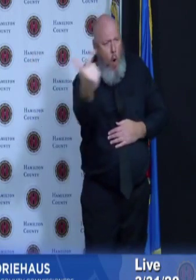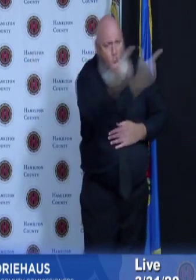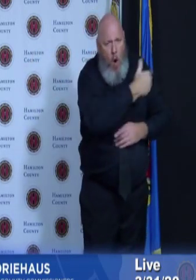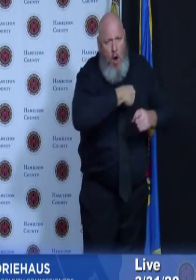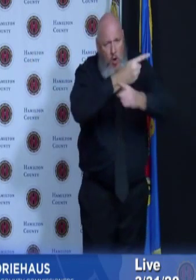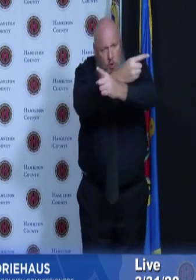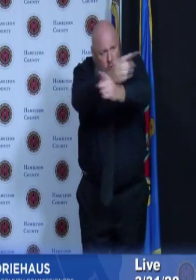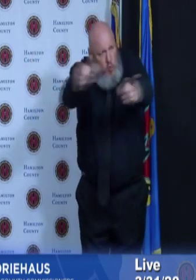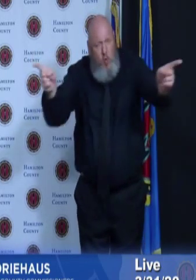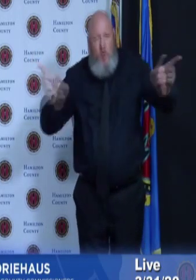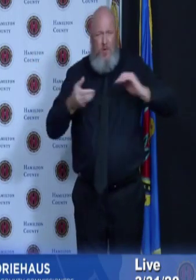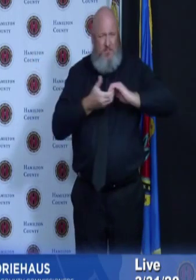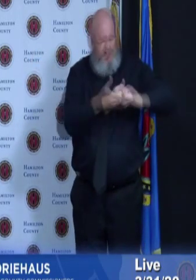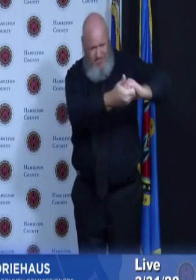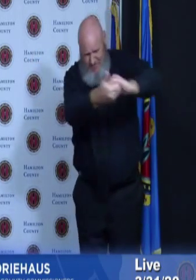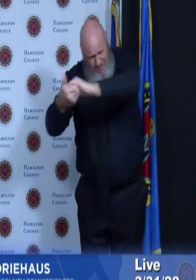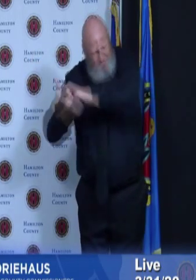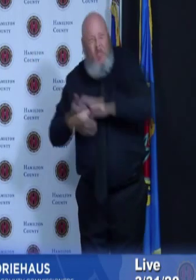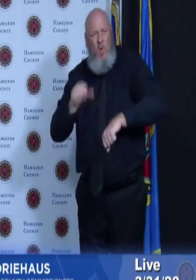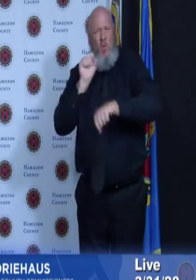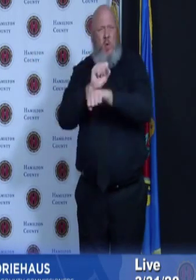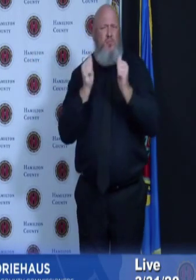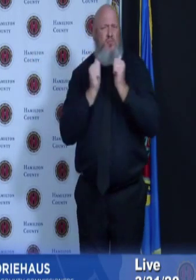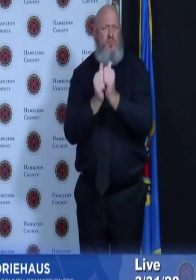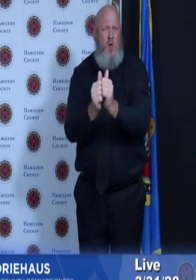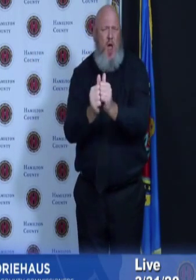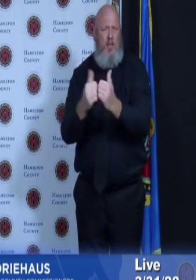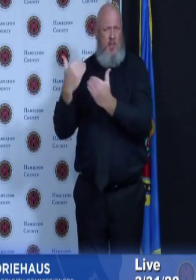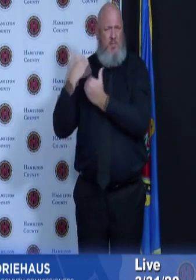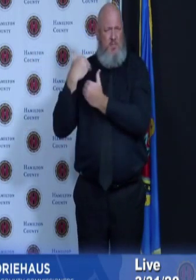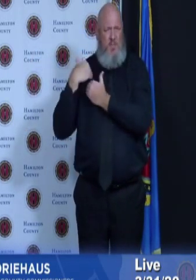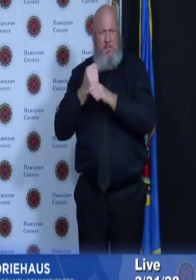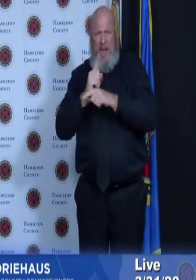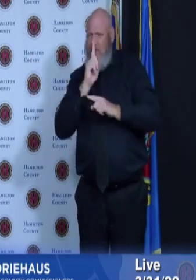our selves and other people safe you know this is on all of us we're in it